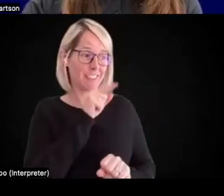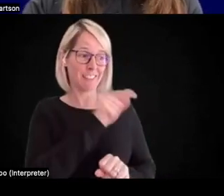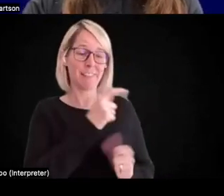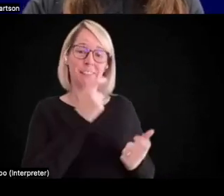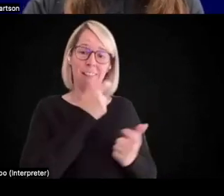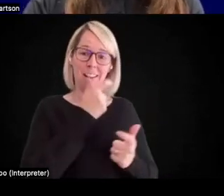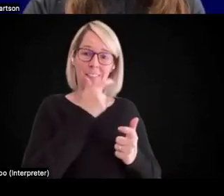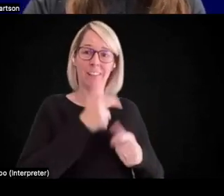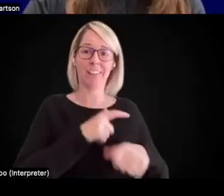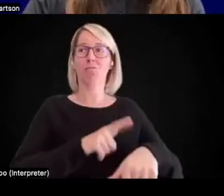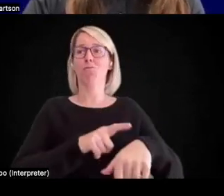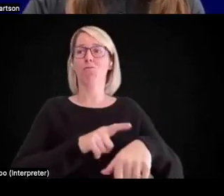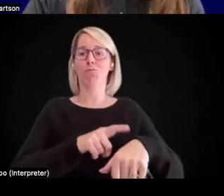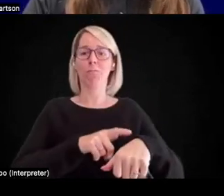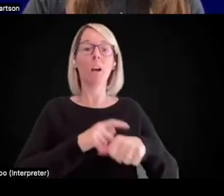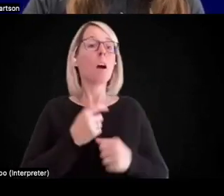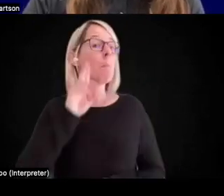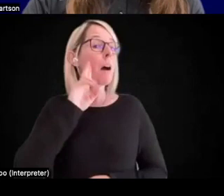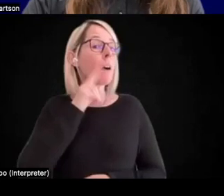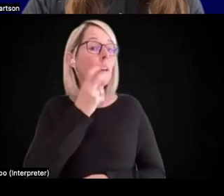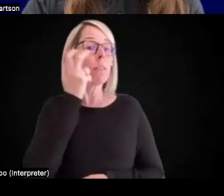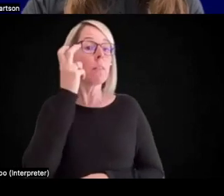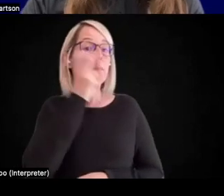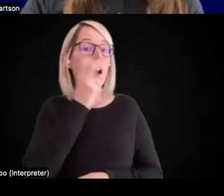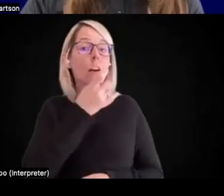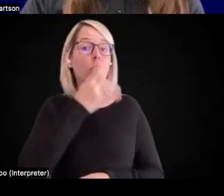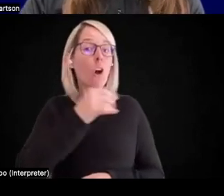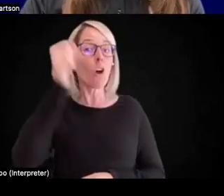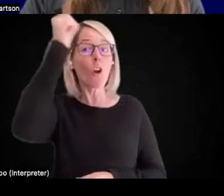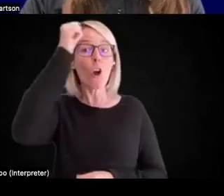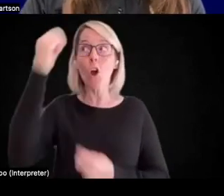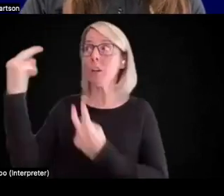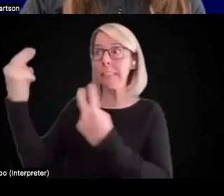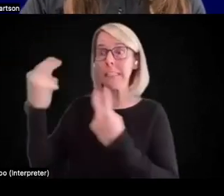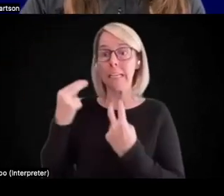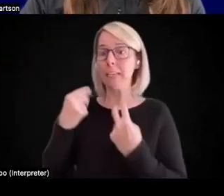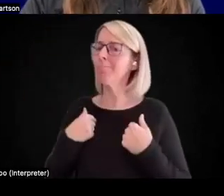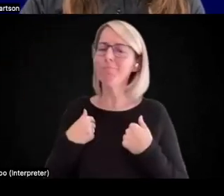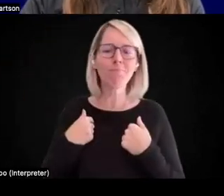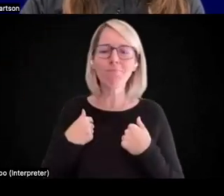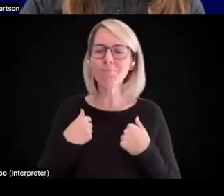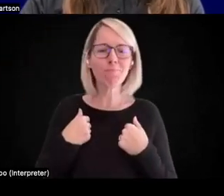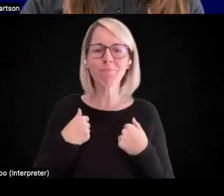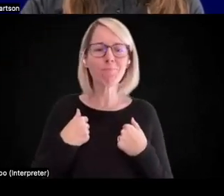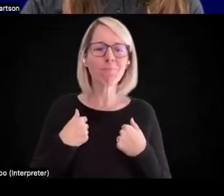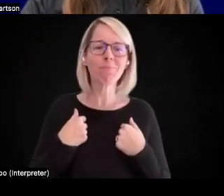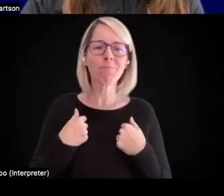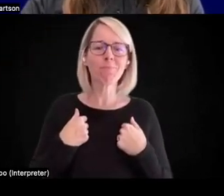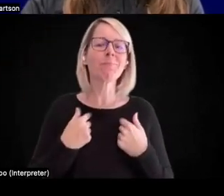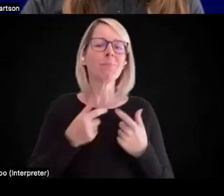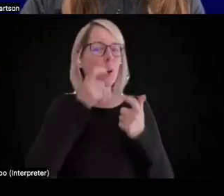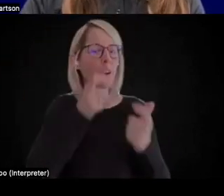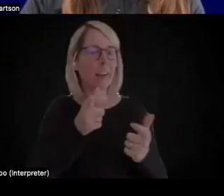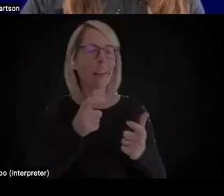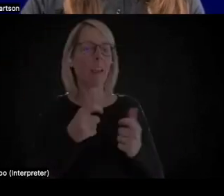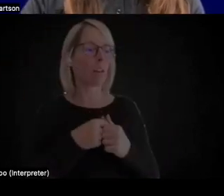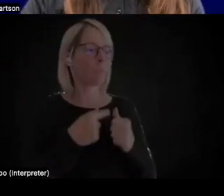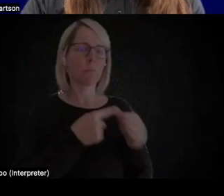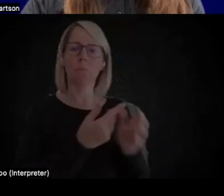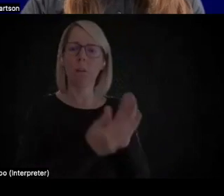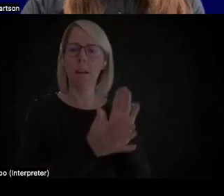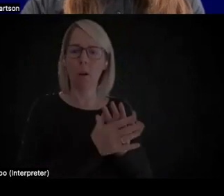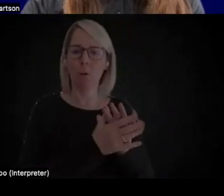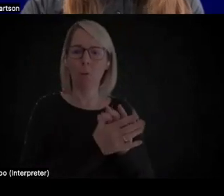no way of knowing that they have been noticed. Does the carer respond? The carer does respond,